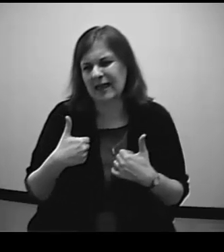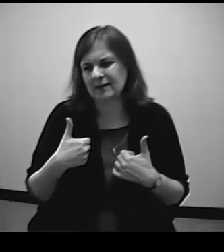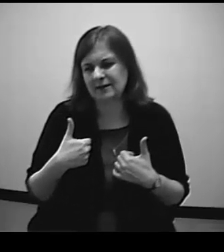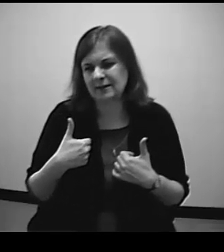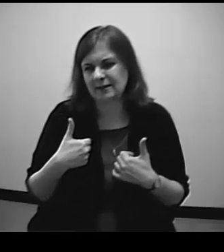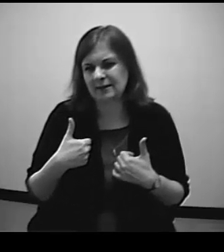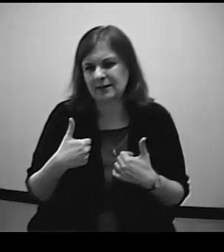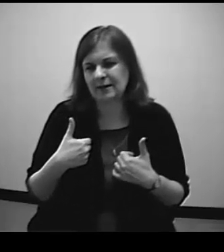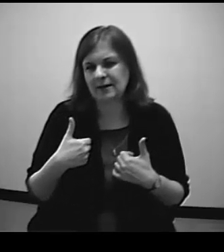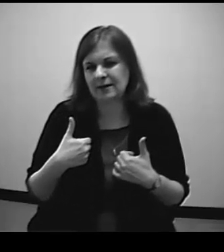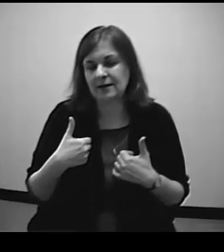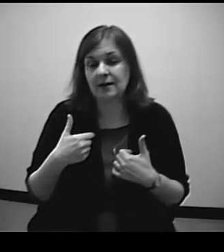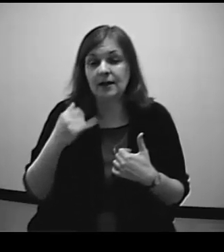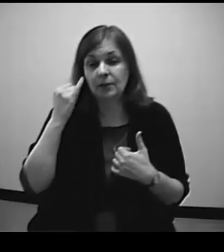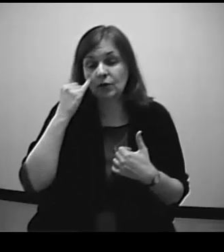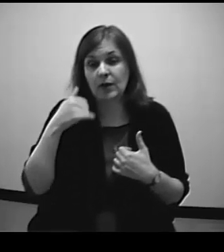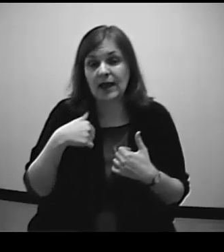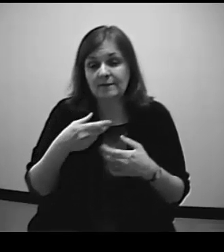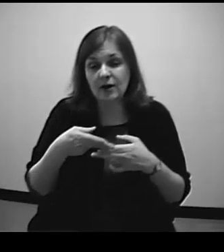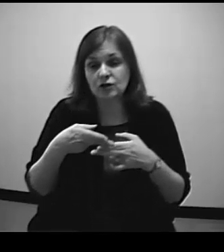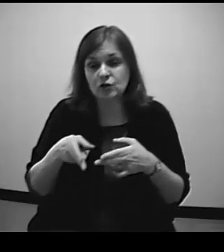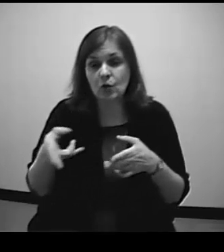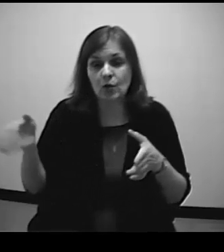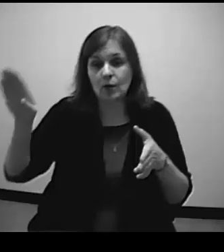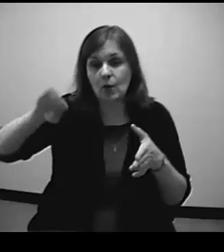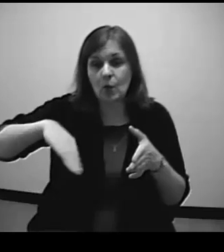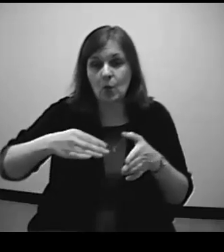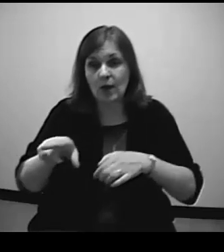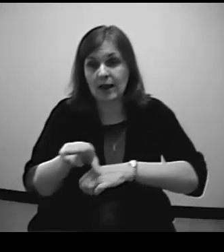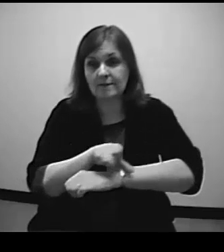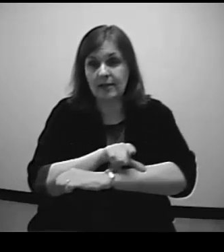if we had a short wavelength